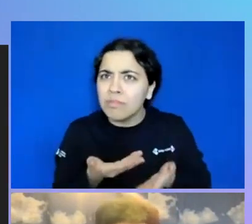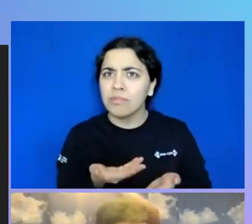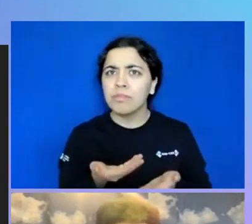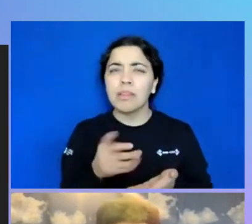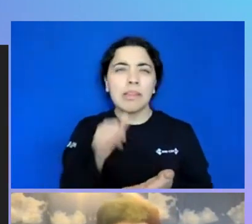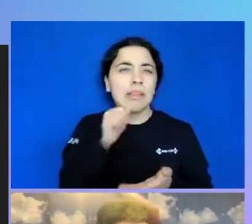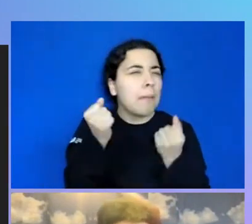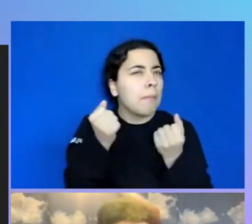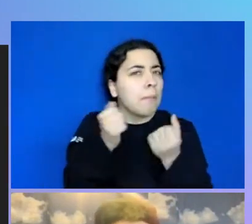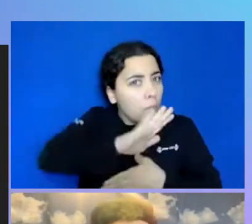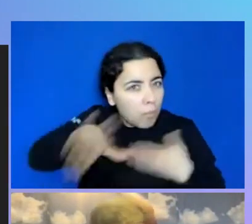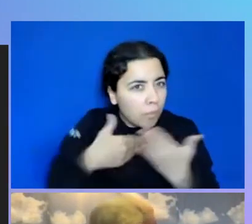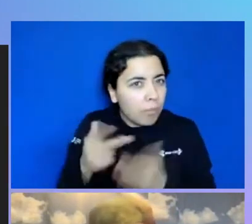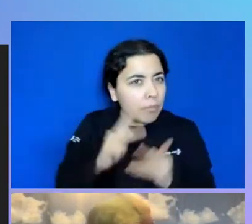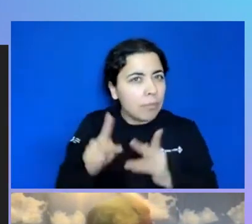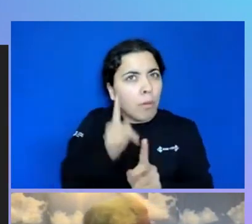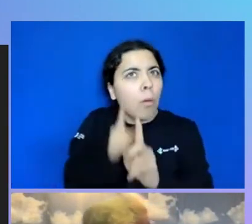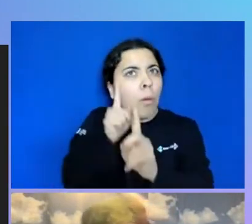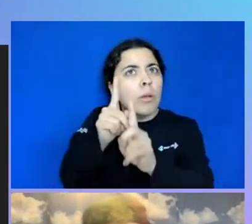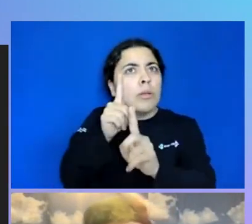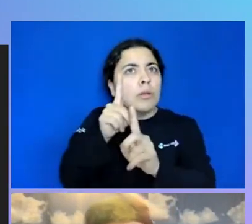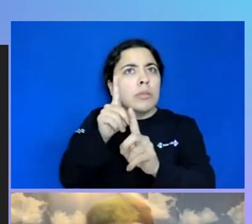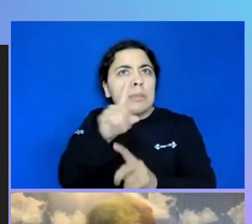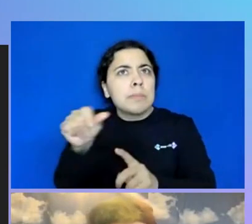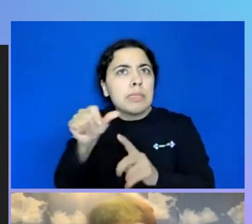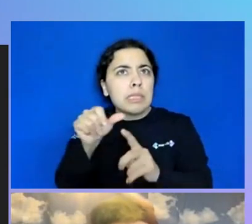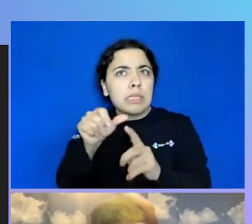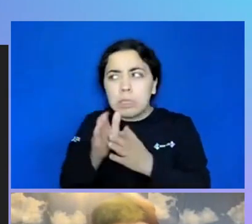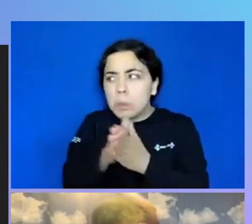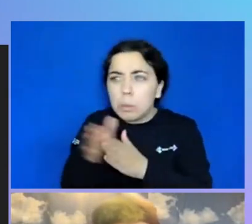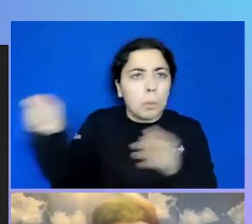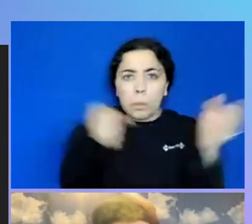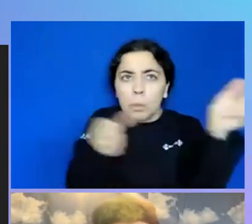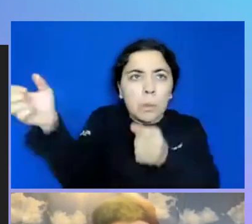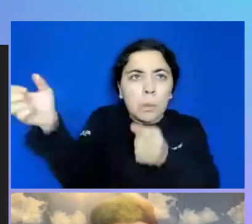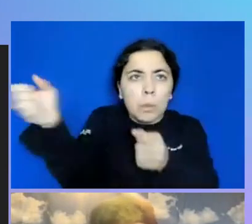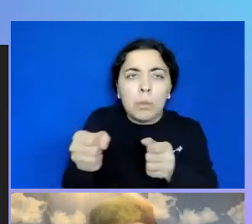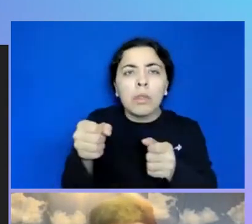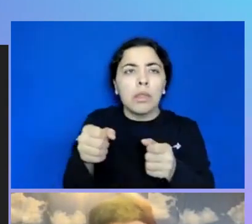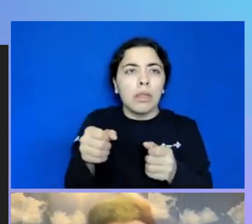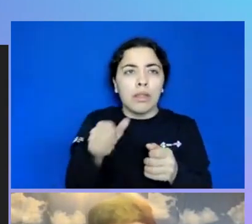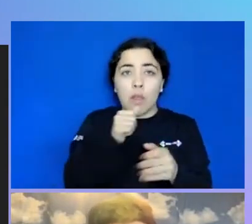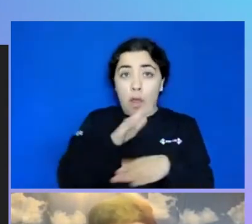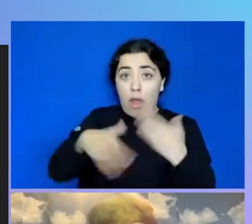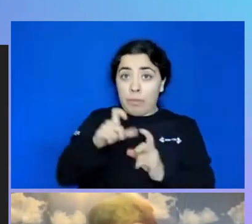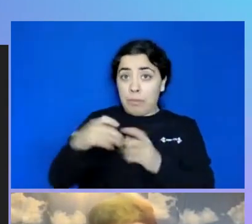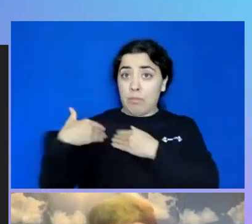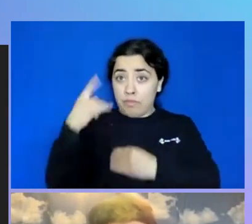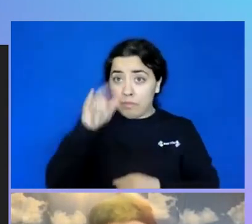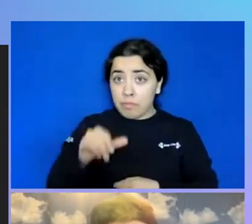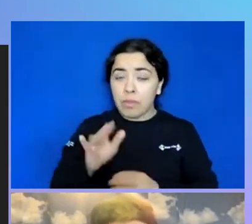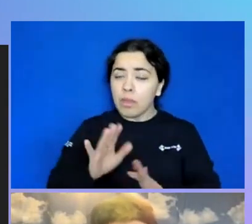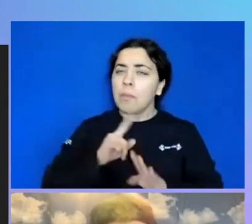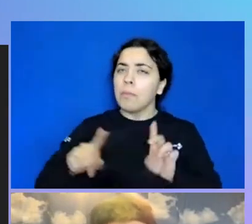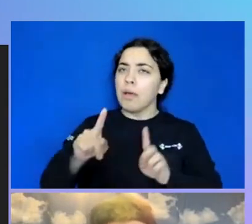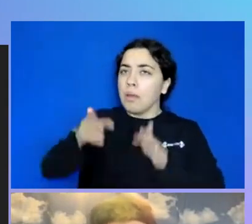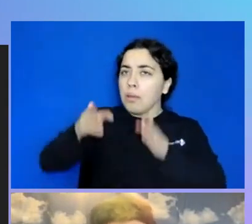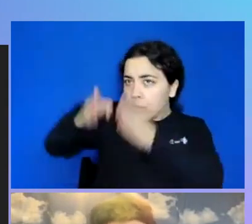initiatives. But but by promoting people that have lived experience in accessibility and